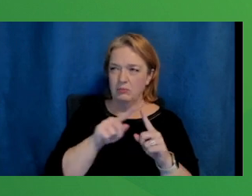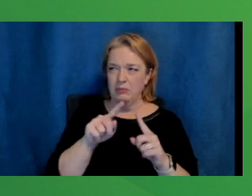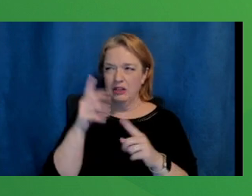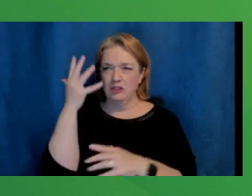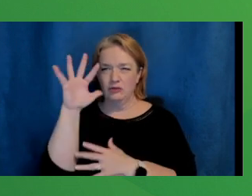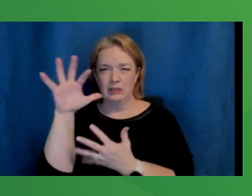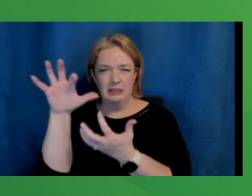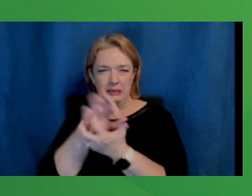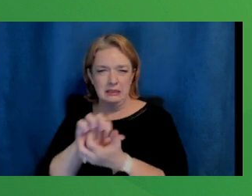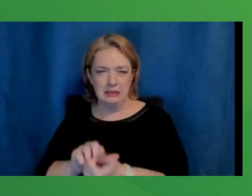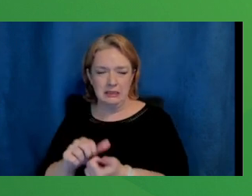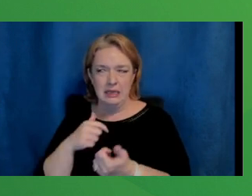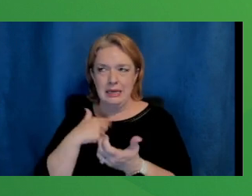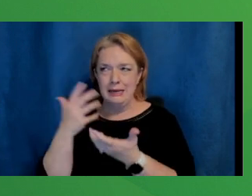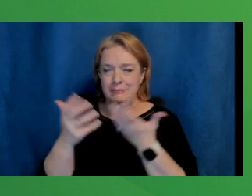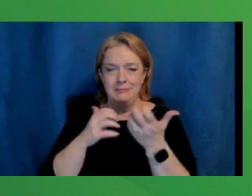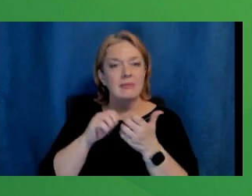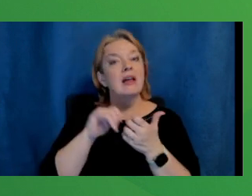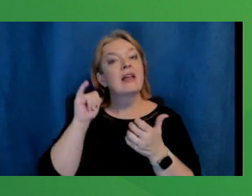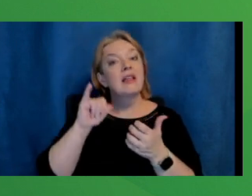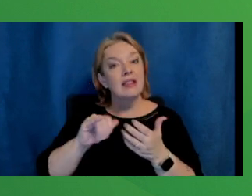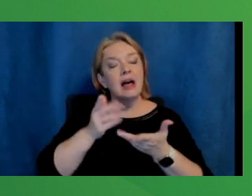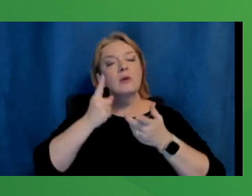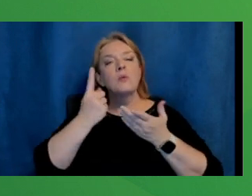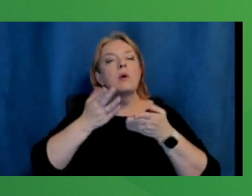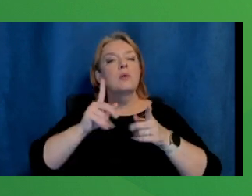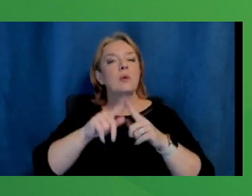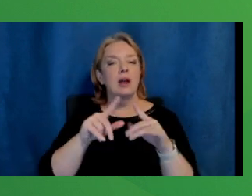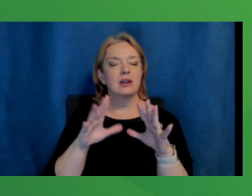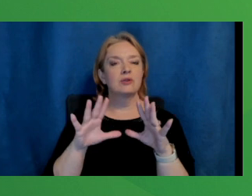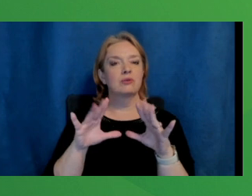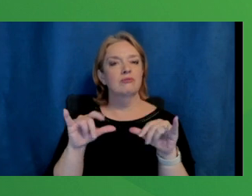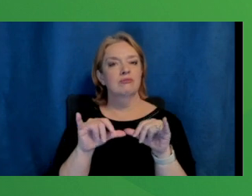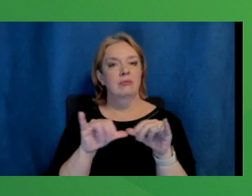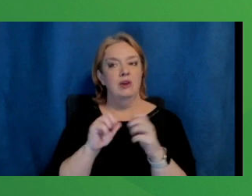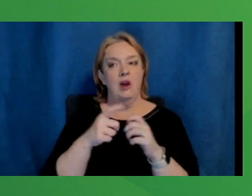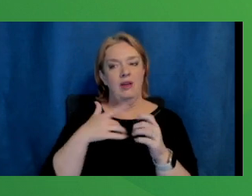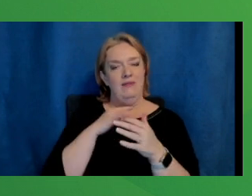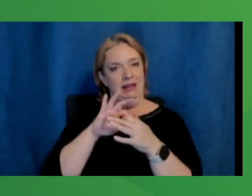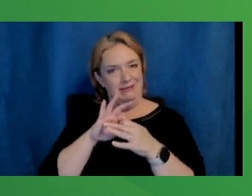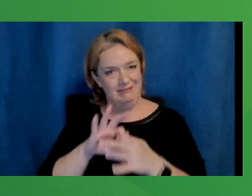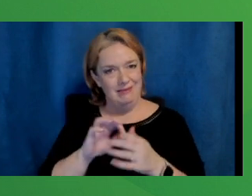feel to the environment and what motivates you to move to act, to speak out. Thank you. Next slide.